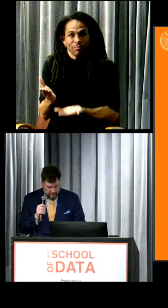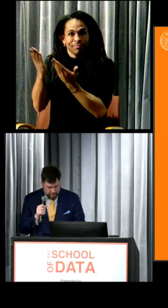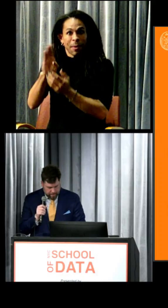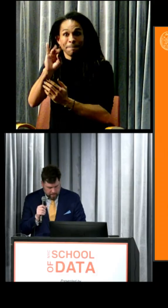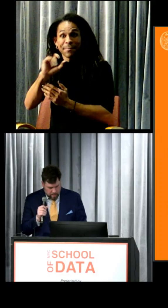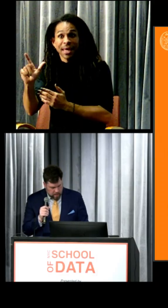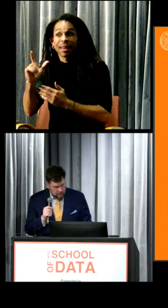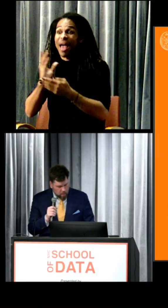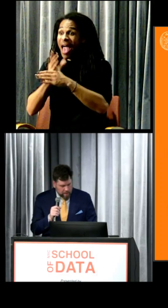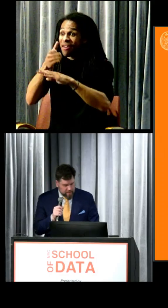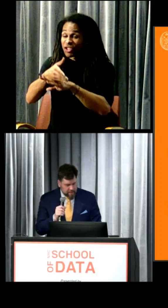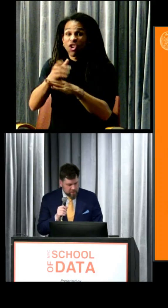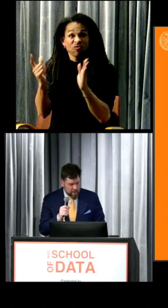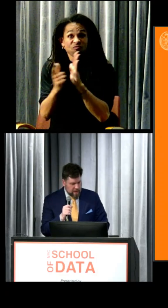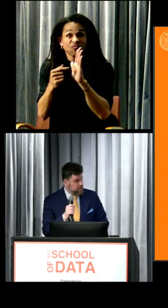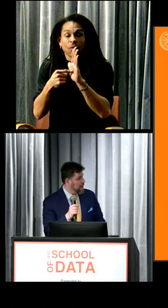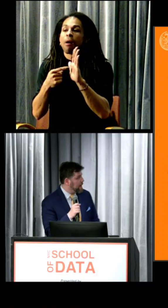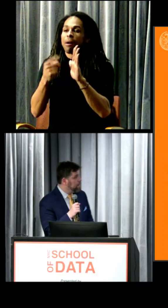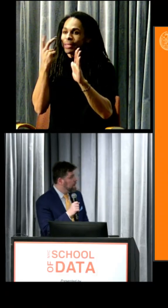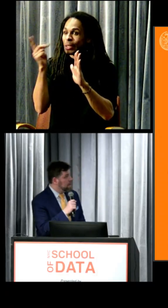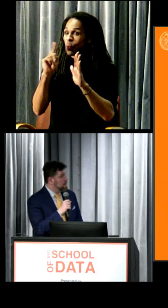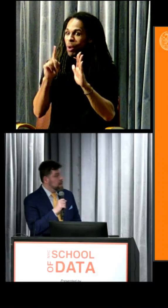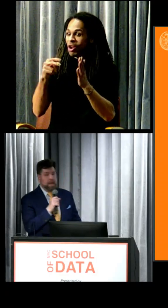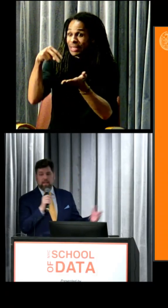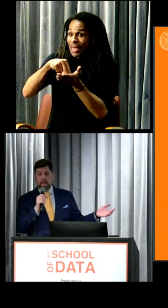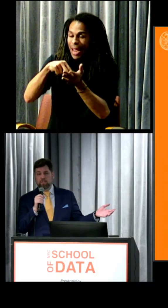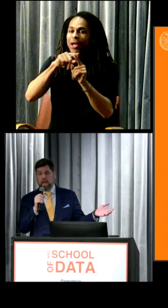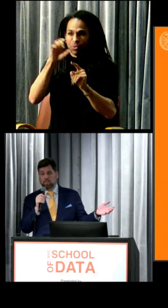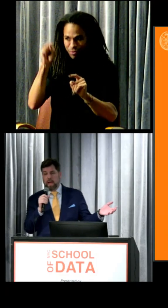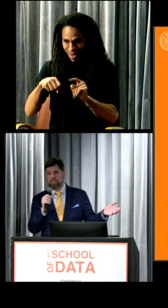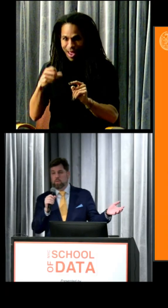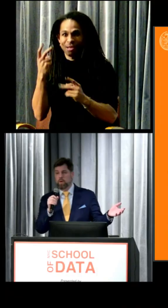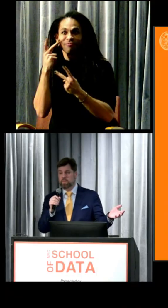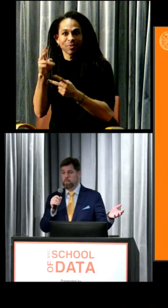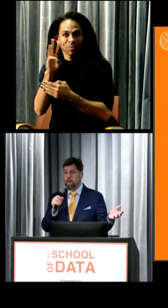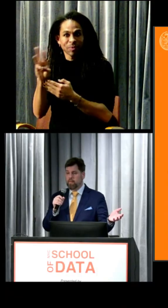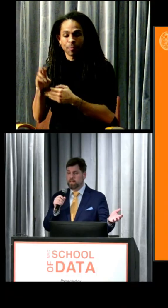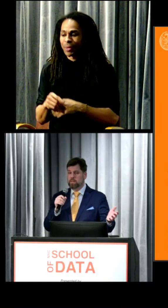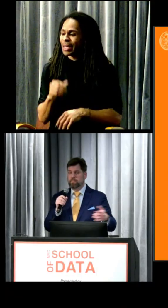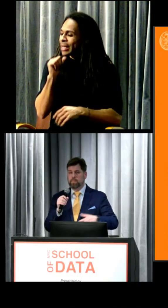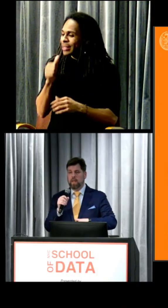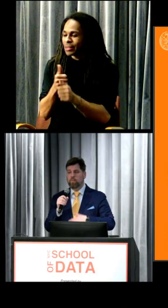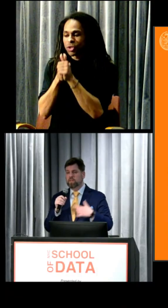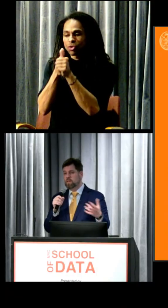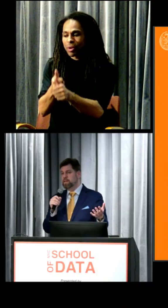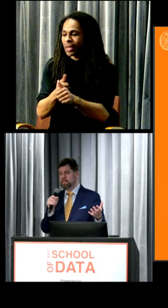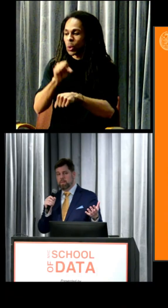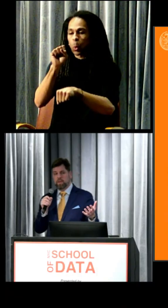But the setup of the space within the broader CityWorks exhibit made it so that our go-to